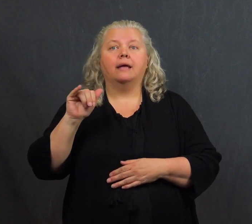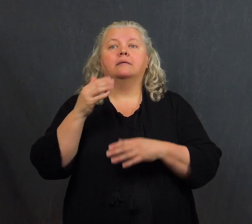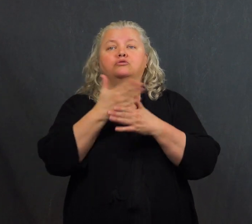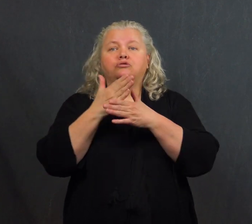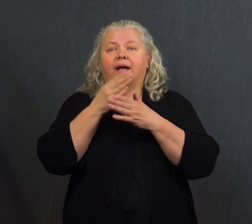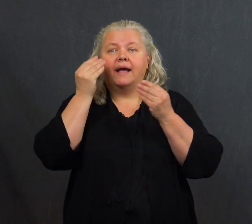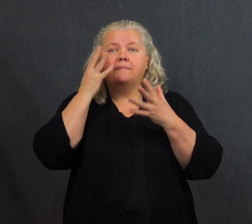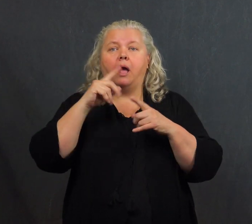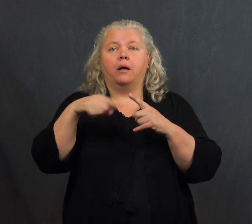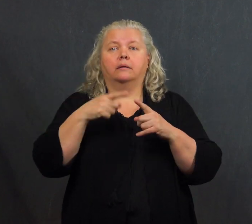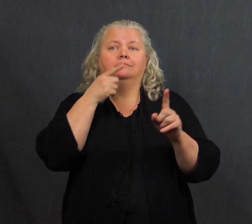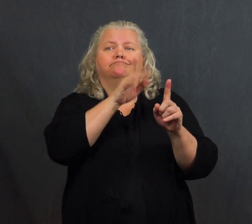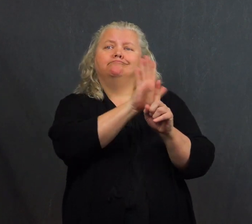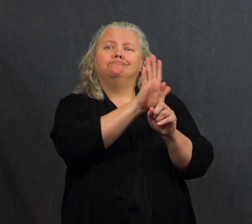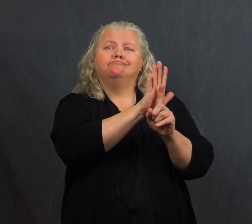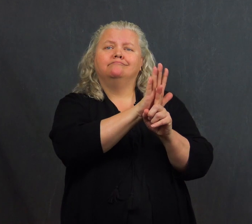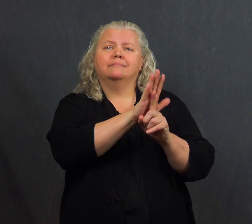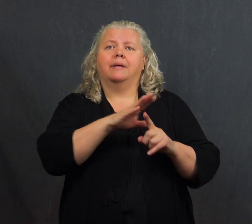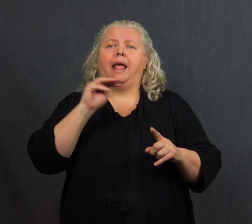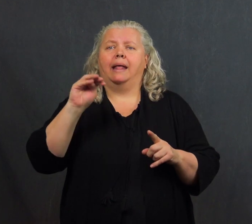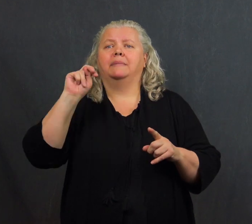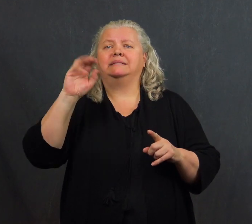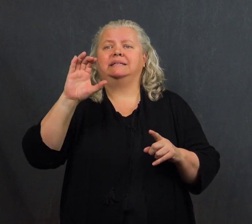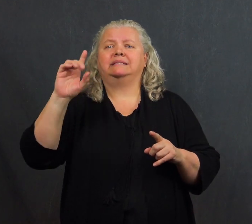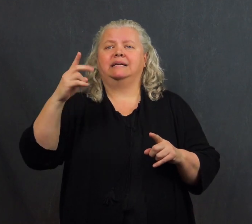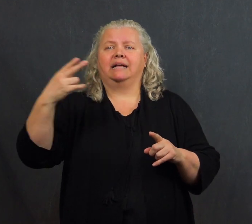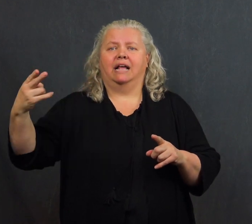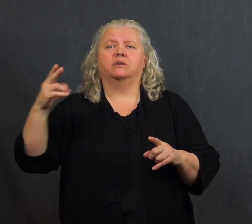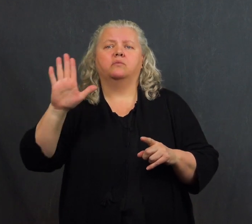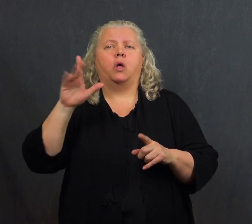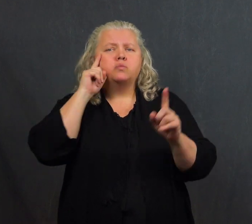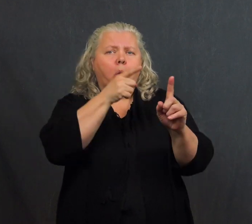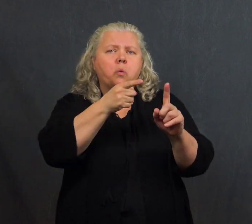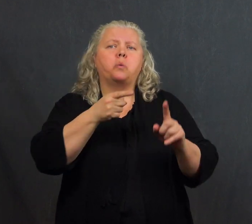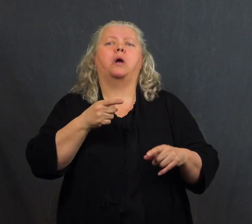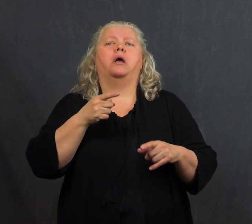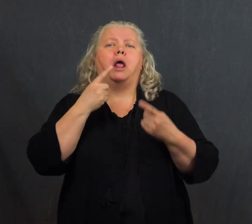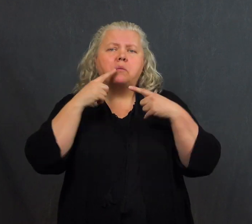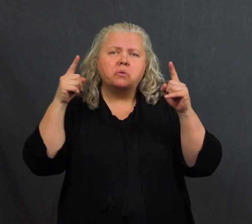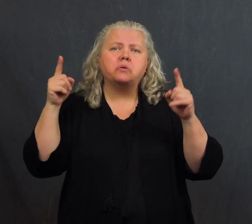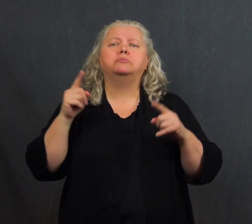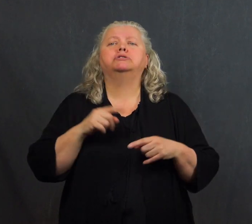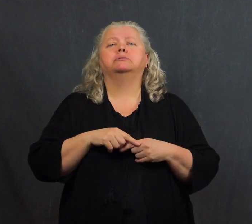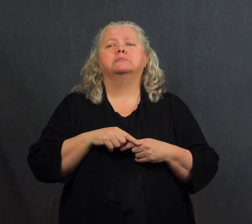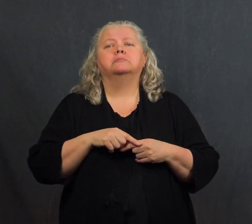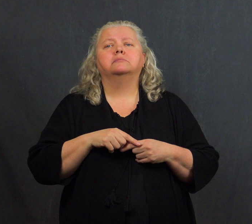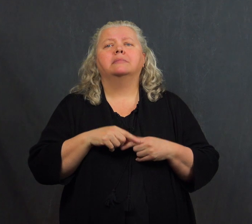Mary shared information about MNCDHH's mission, goals, and accomplishments. She received several